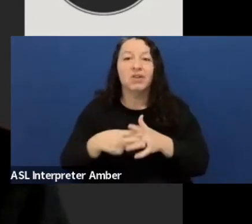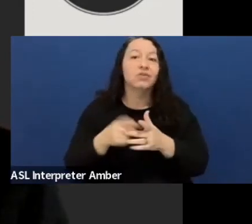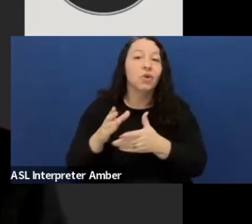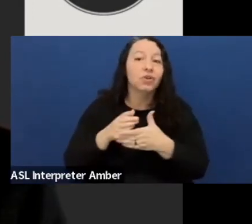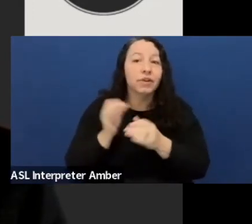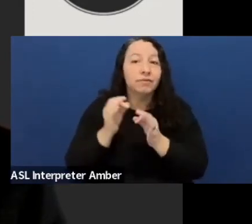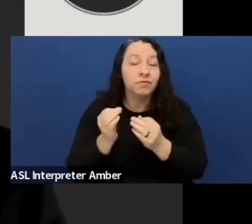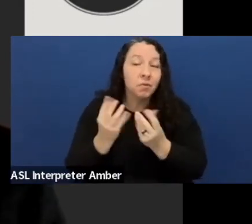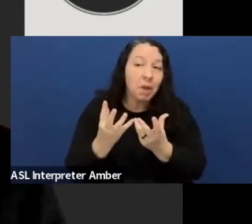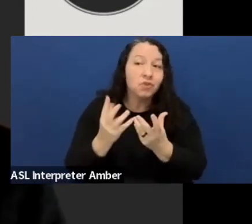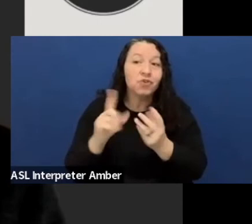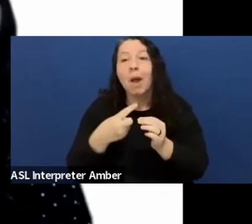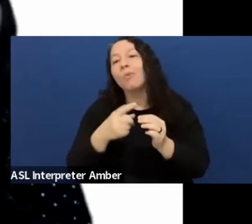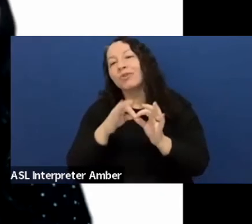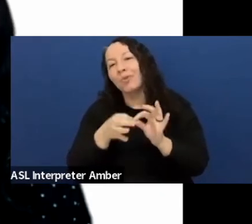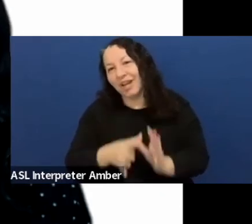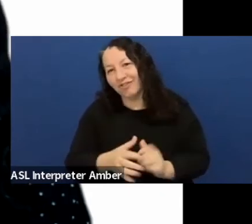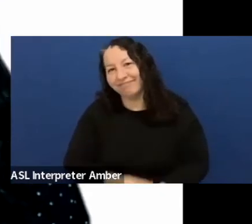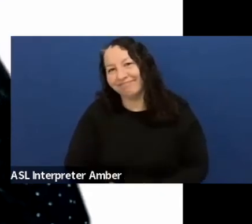arrive and also start sharing information about interpretation.